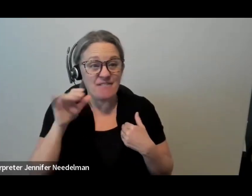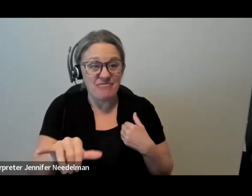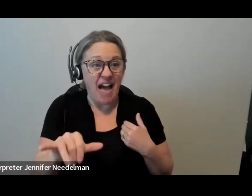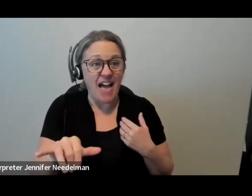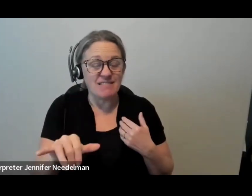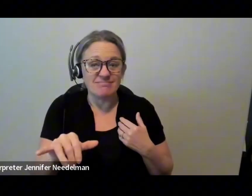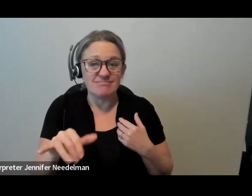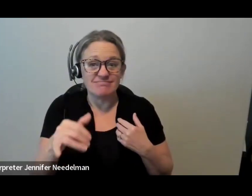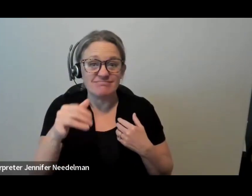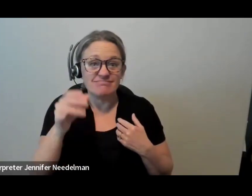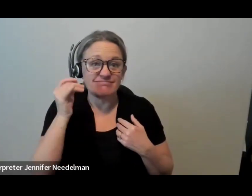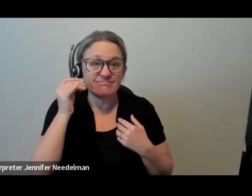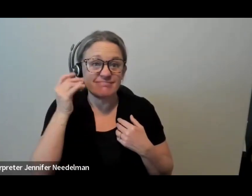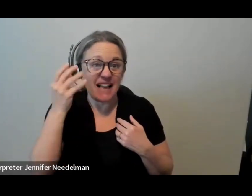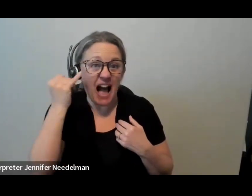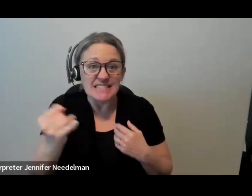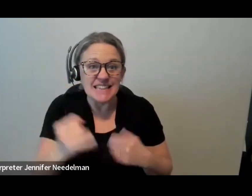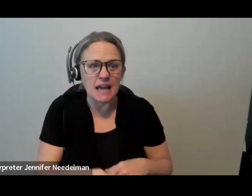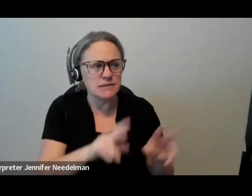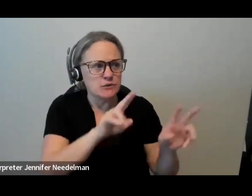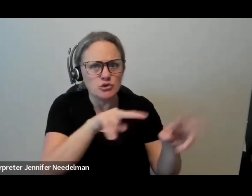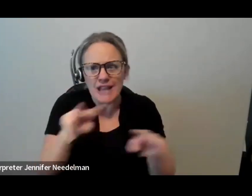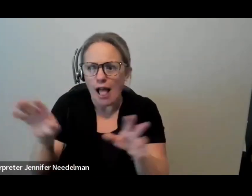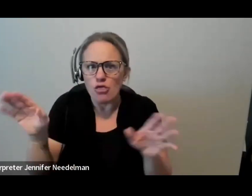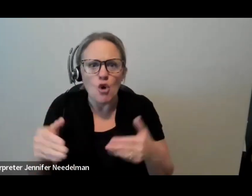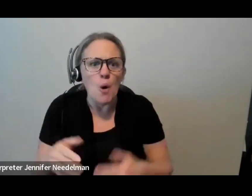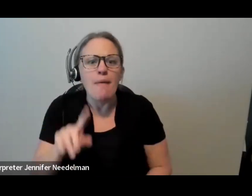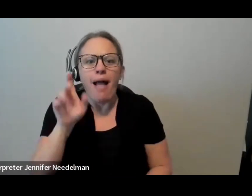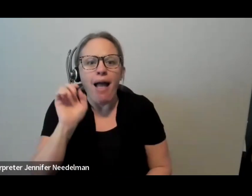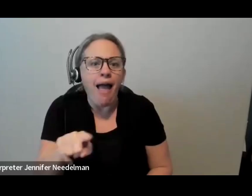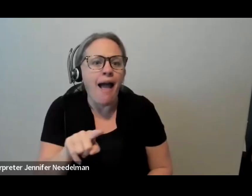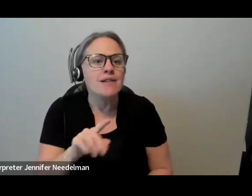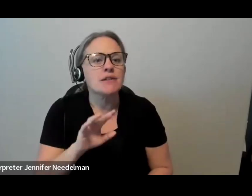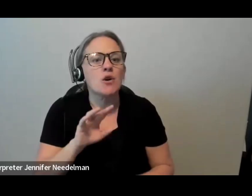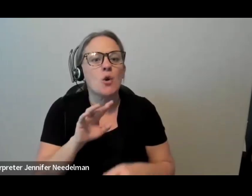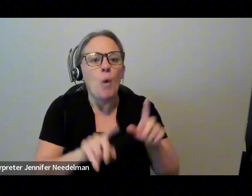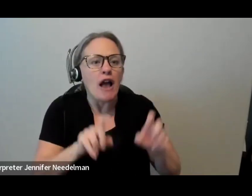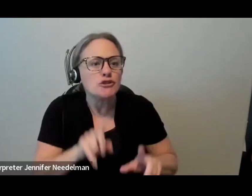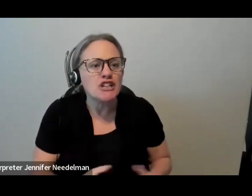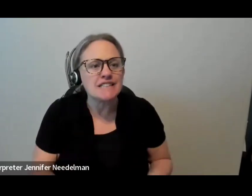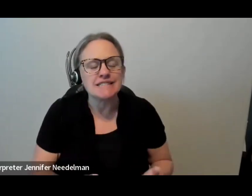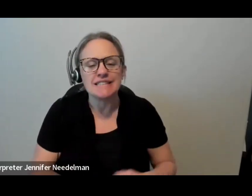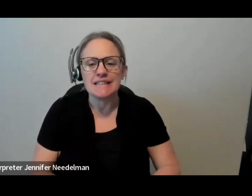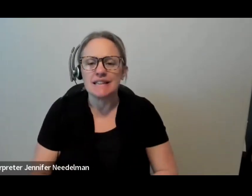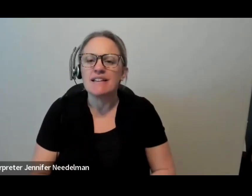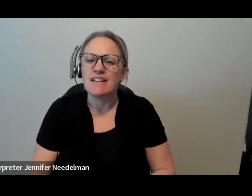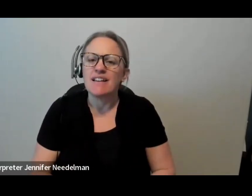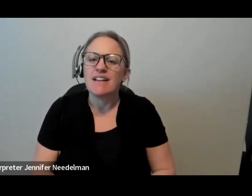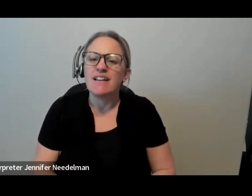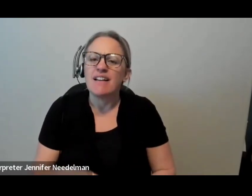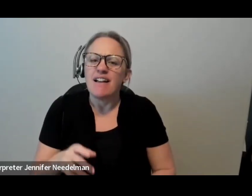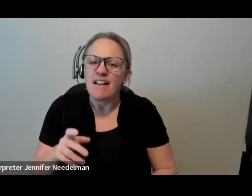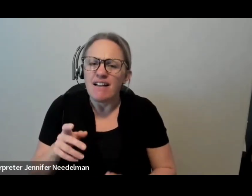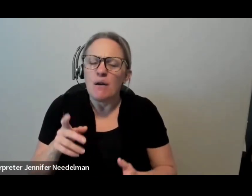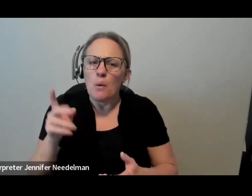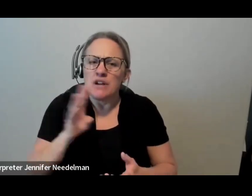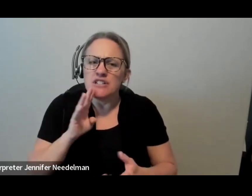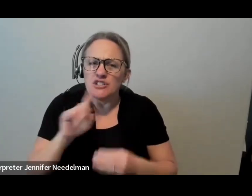but always be asking questions because we talked about collaboration earlier, by asking the question, "I don't, I don't know. Well, why don't we